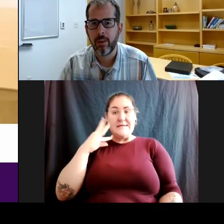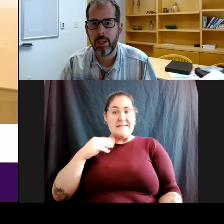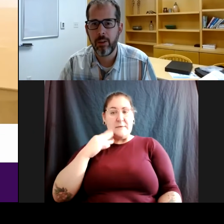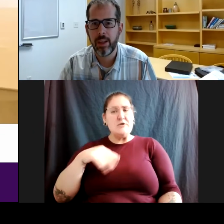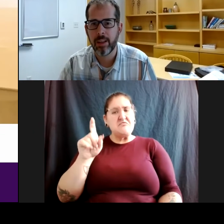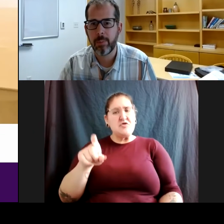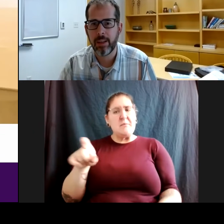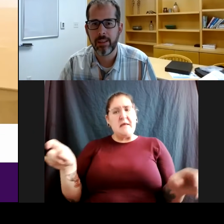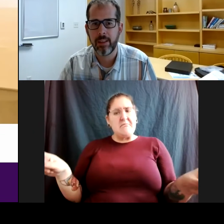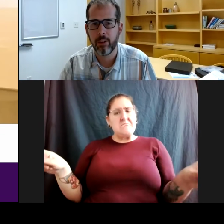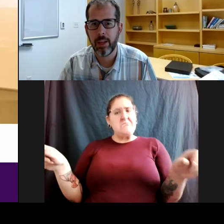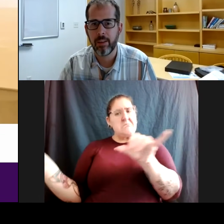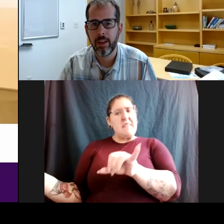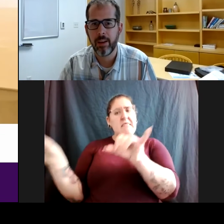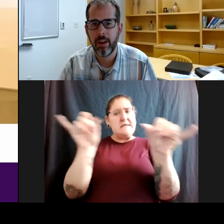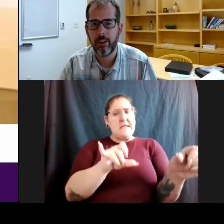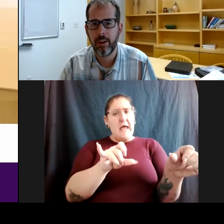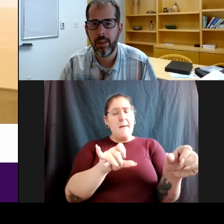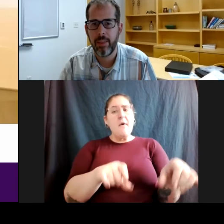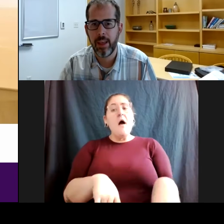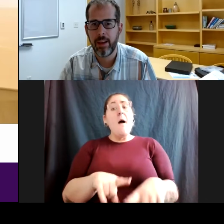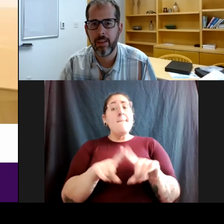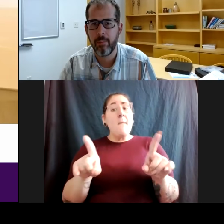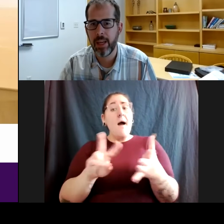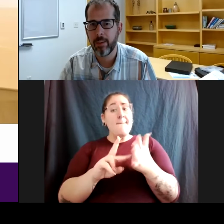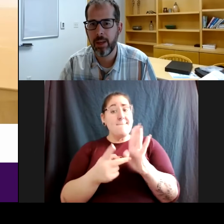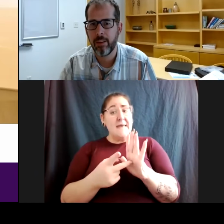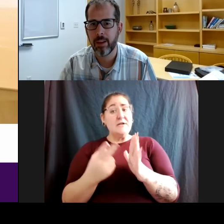website, would you then expect to see the green outline on hover, then the mega menu